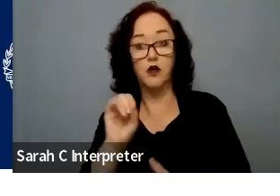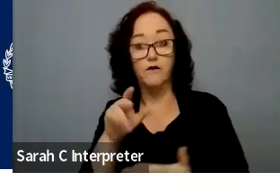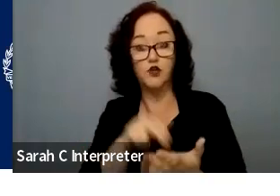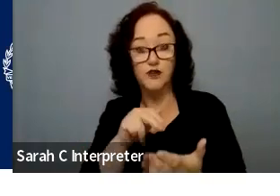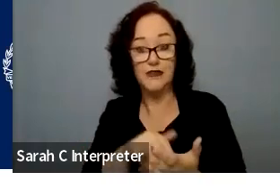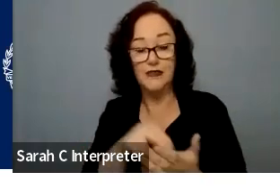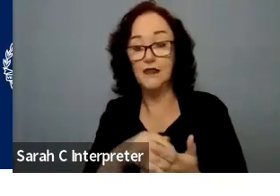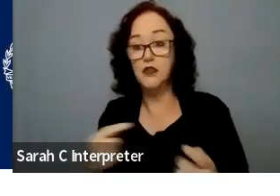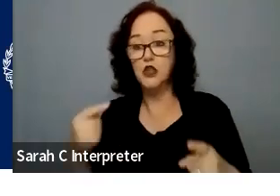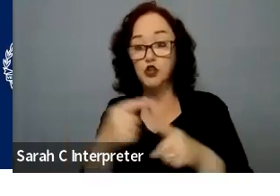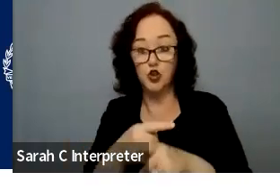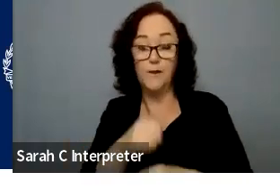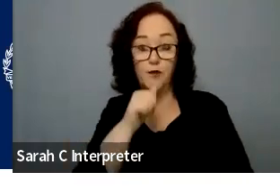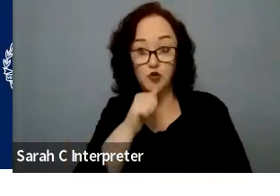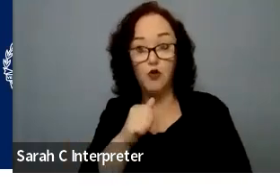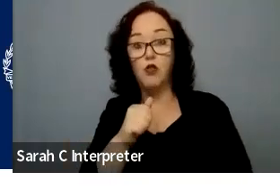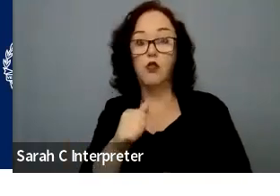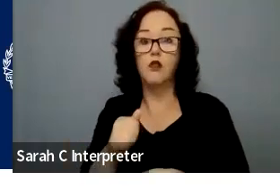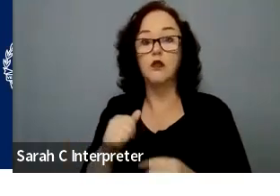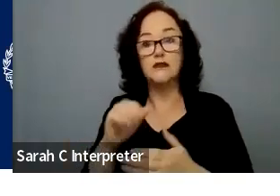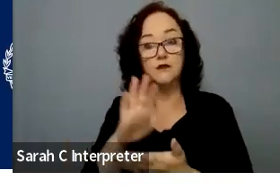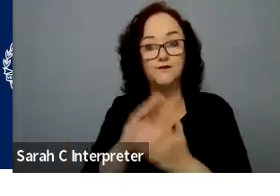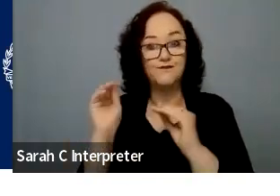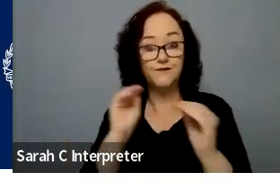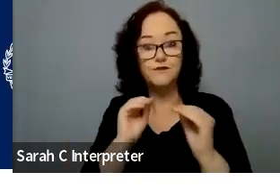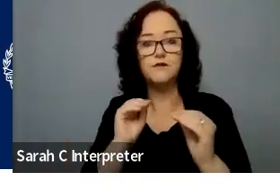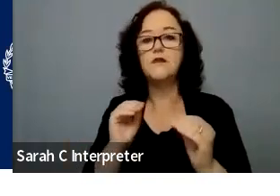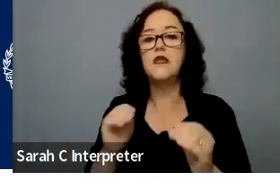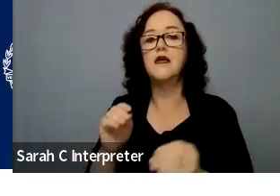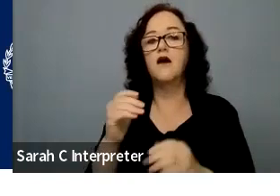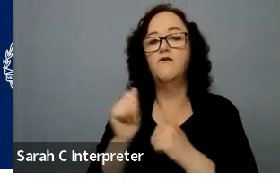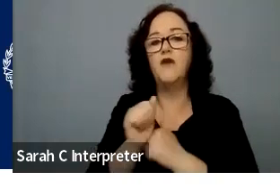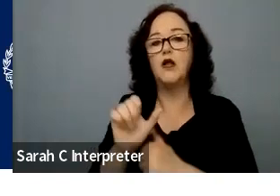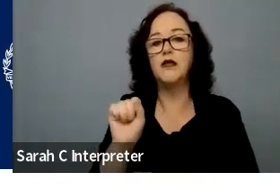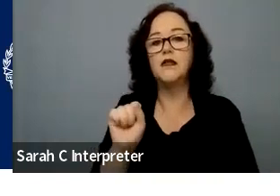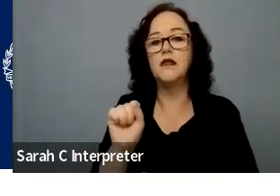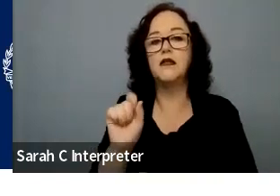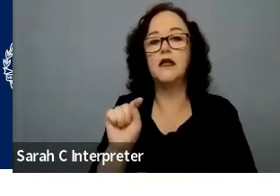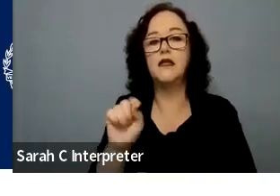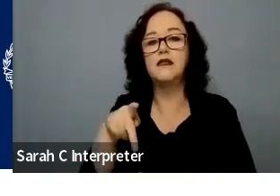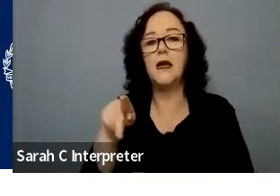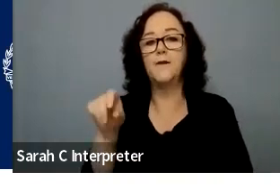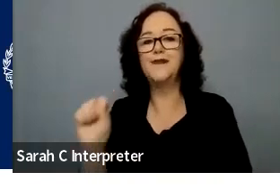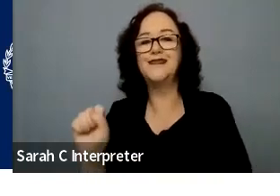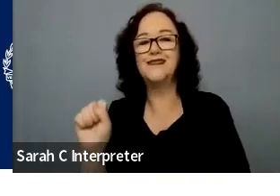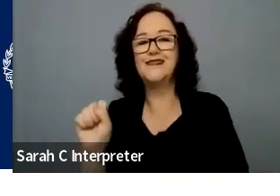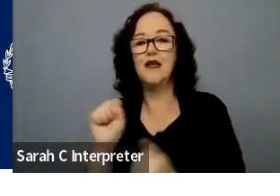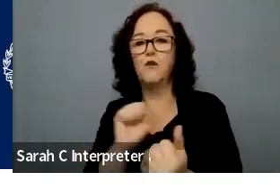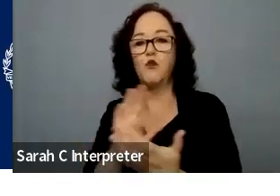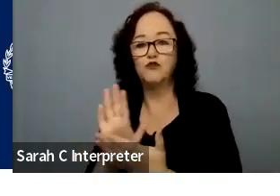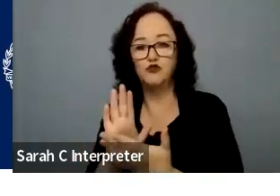based on team steps which is out of ahcpr and it's team steps is integrated throughout the program,